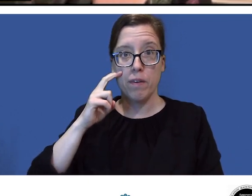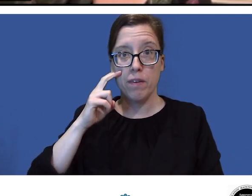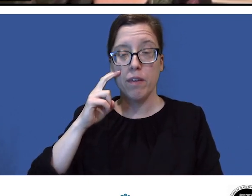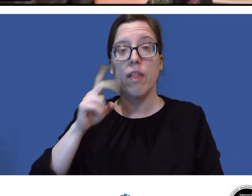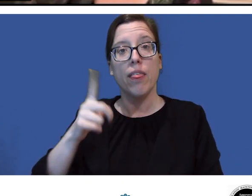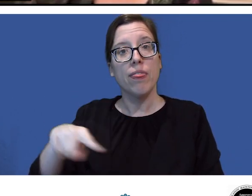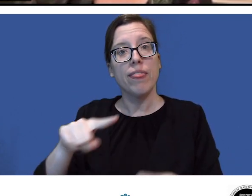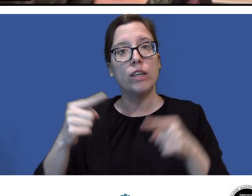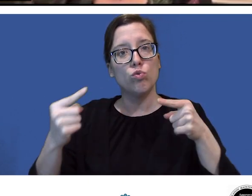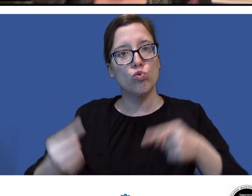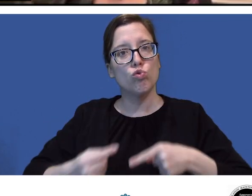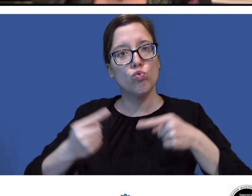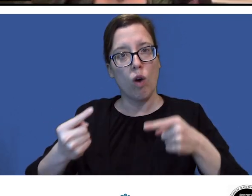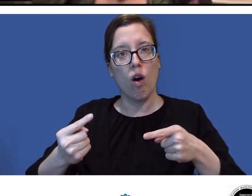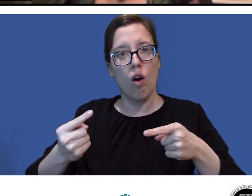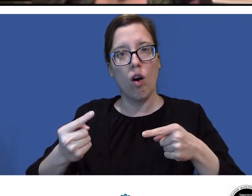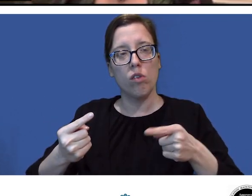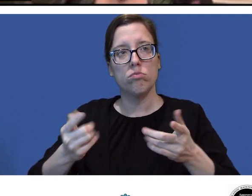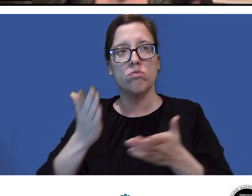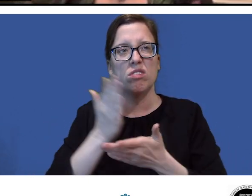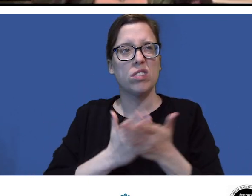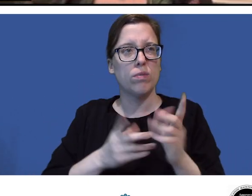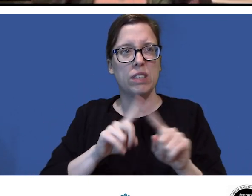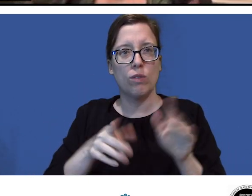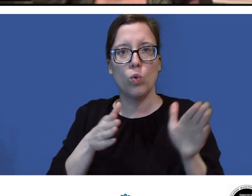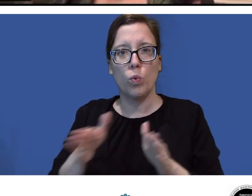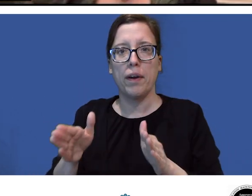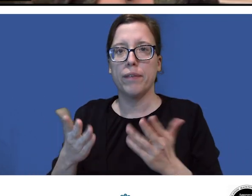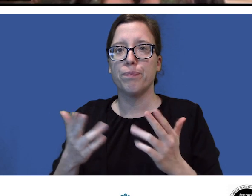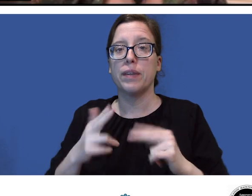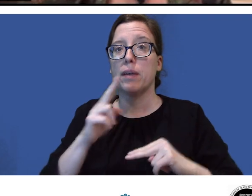with building social relationships with their families, with their peers,